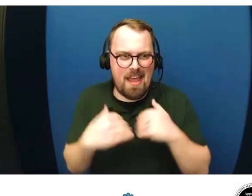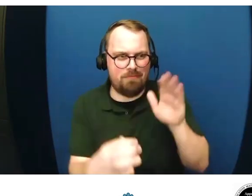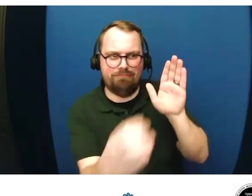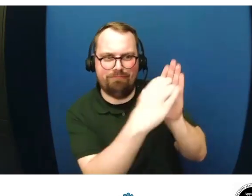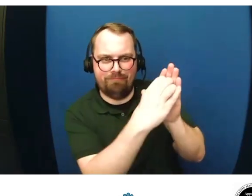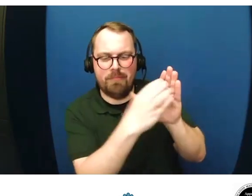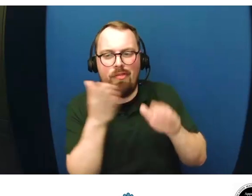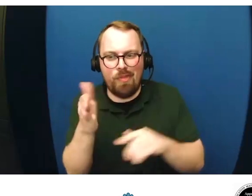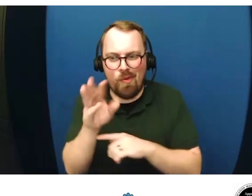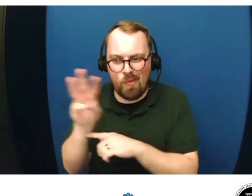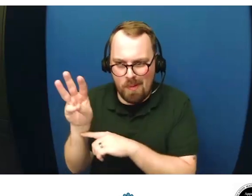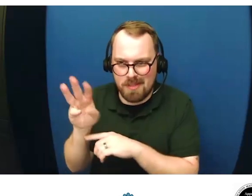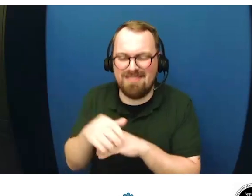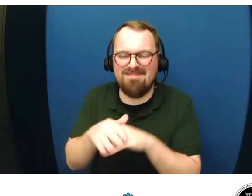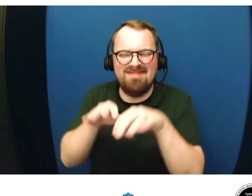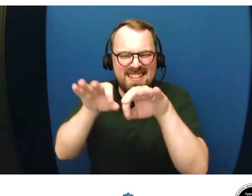on Expanded Core Curriculum.